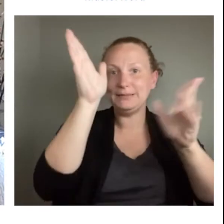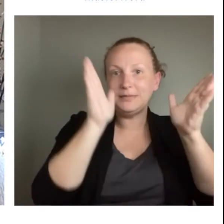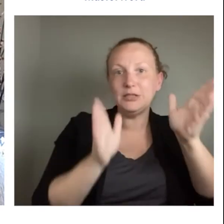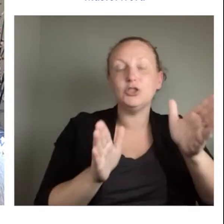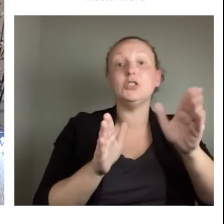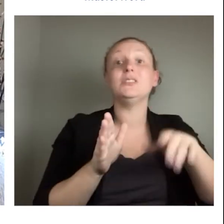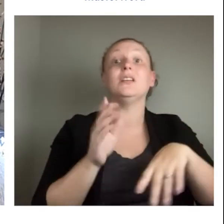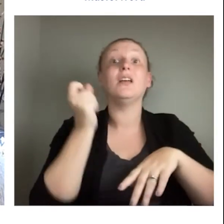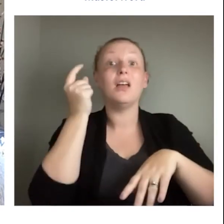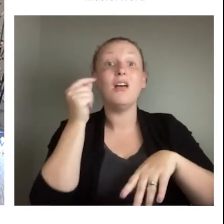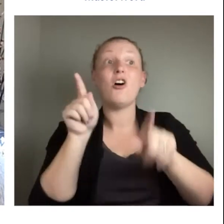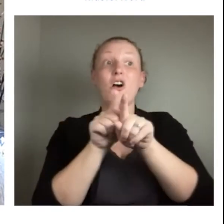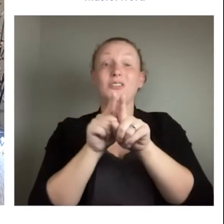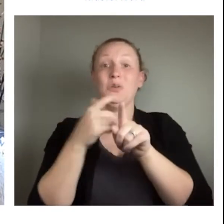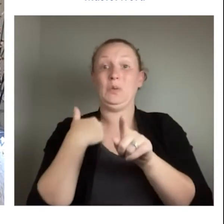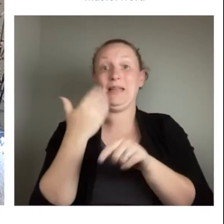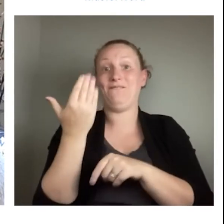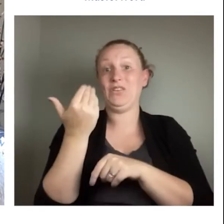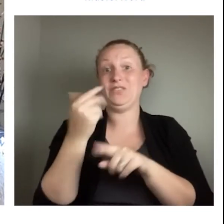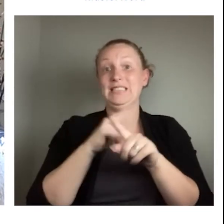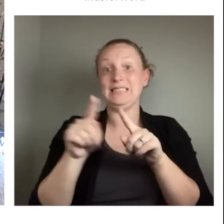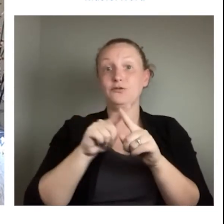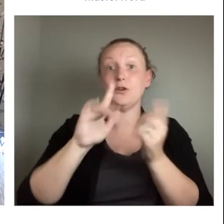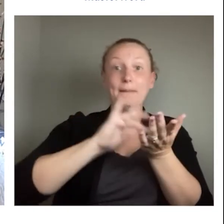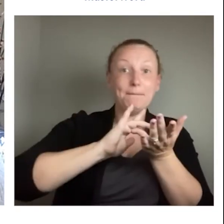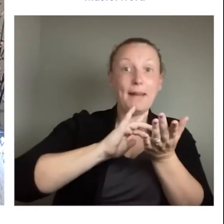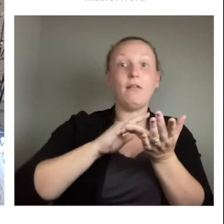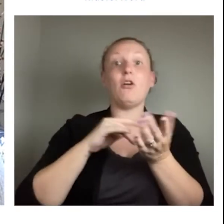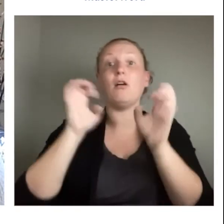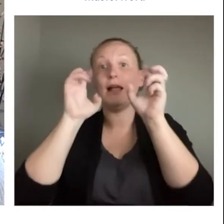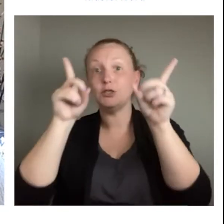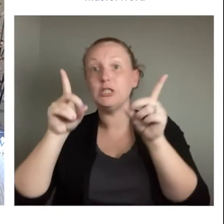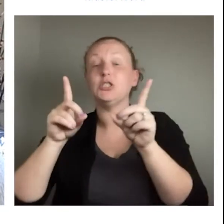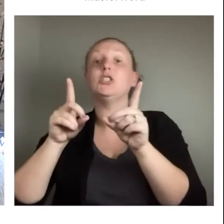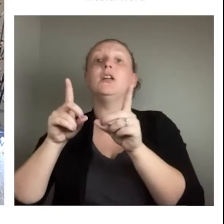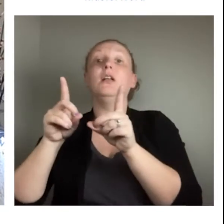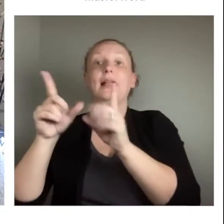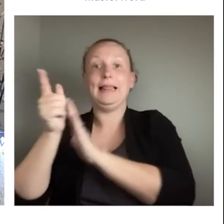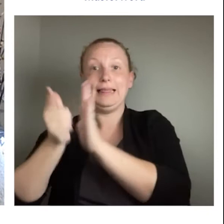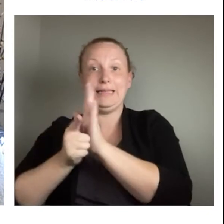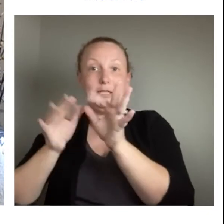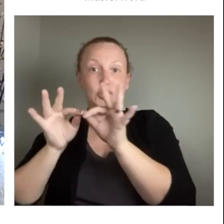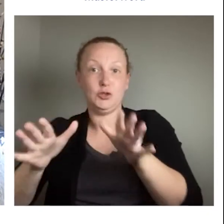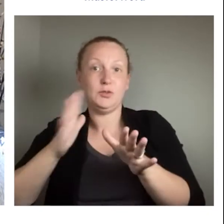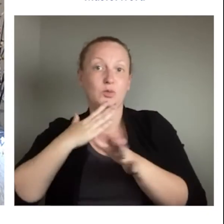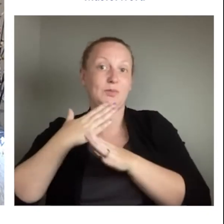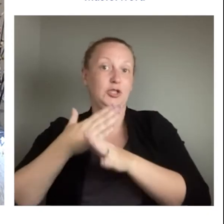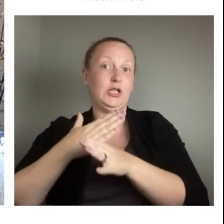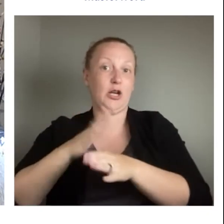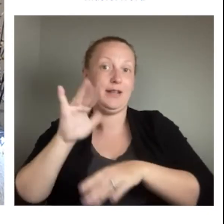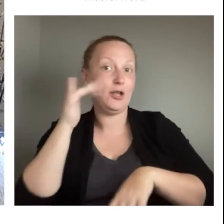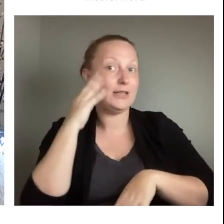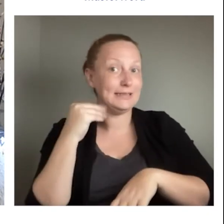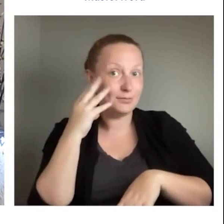that are going to be sharing their best practices with us. So it's September 25 and 26, you can learn more about login into our website,